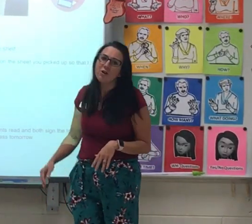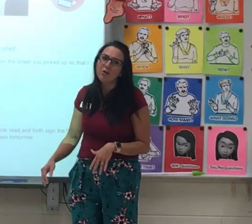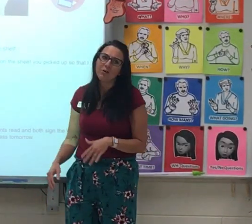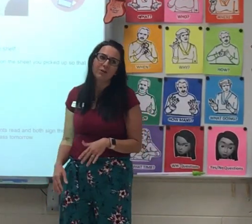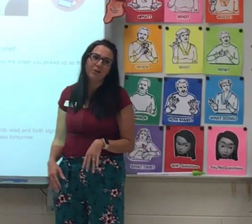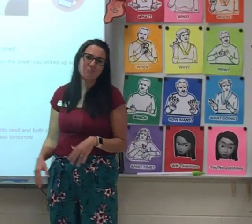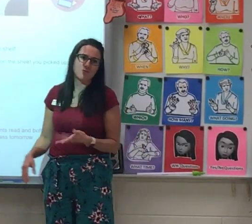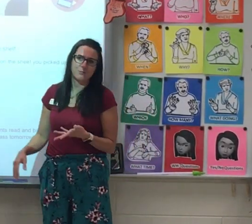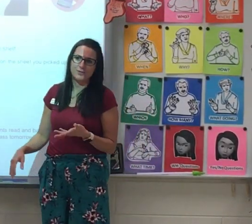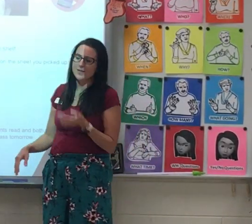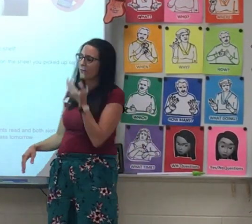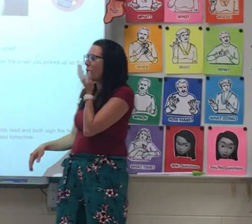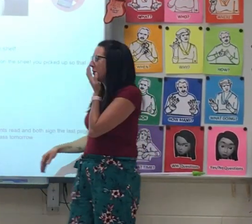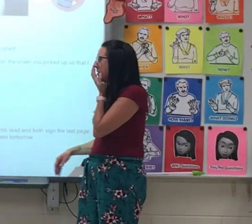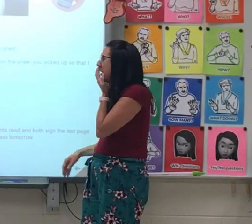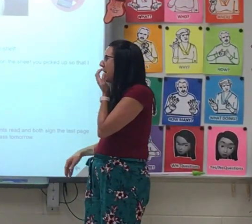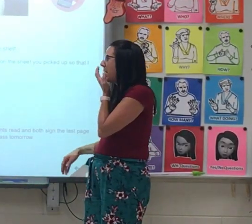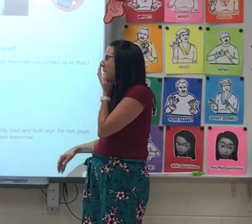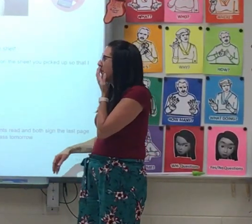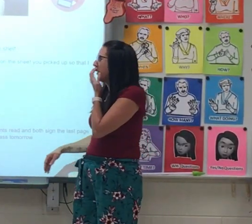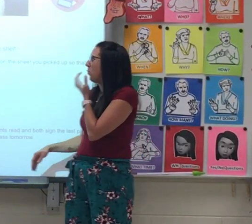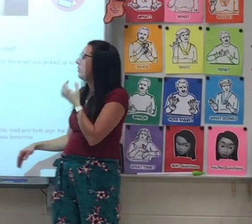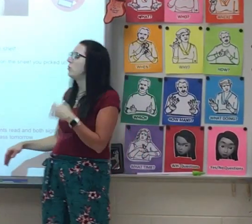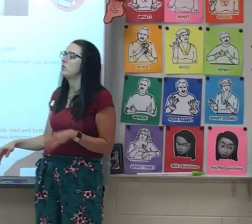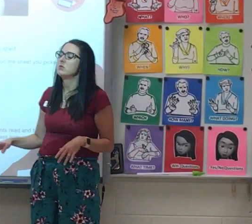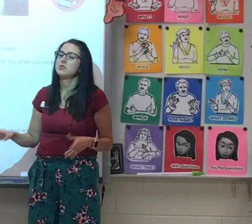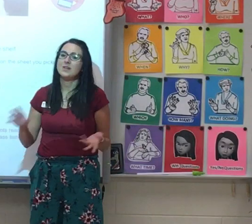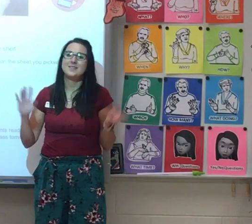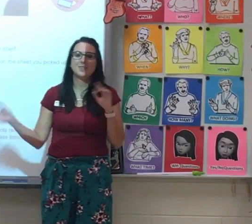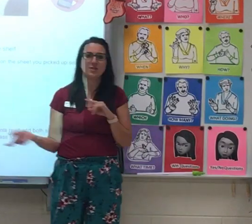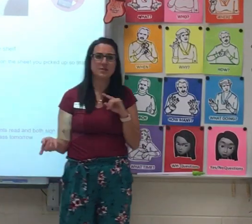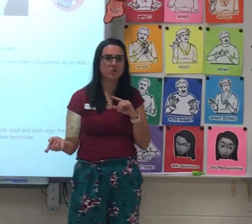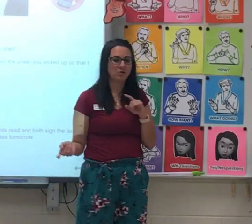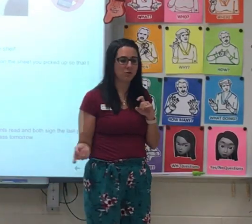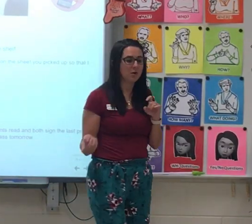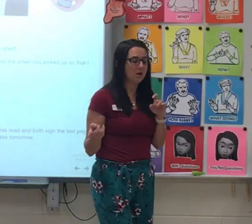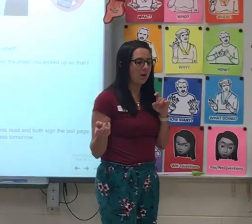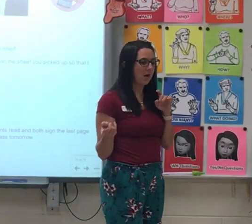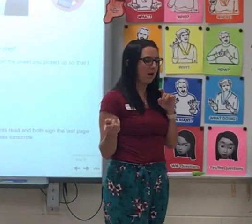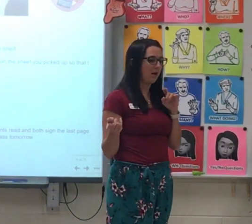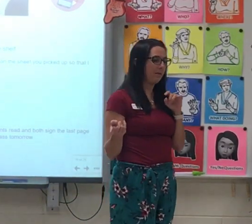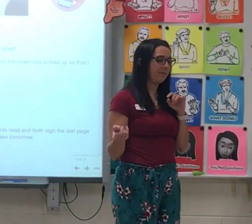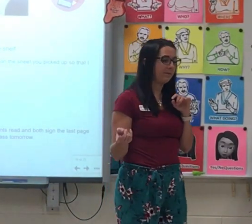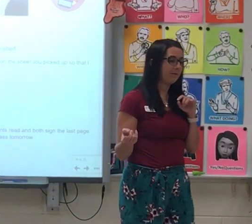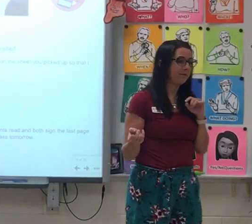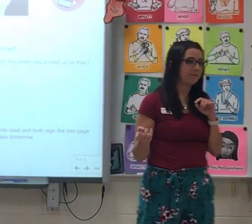start earlier on normal days of course we will transition into